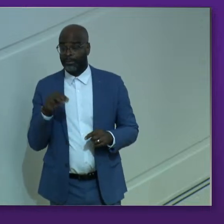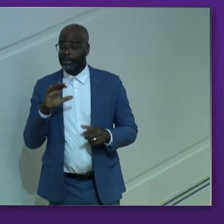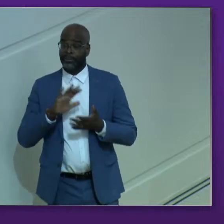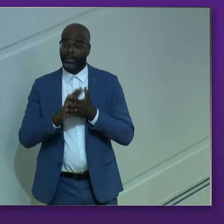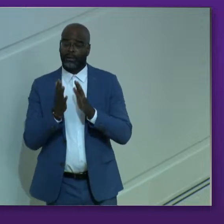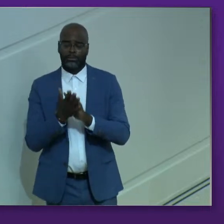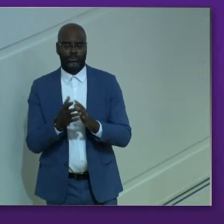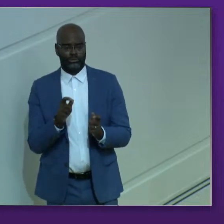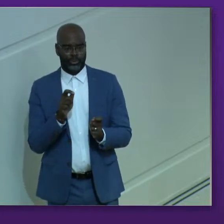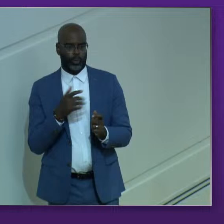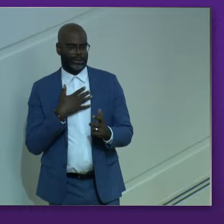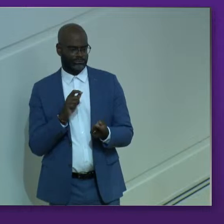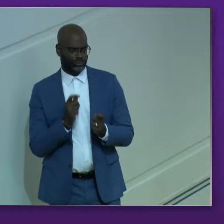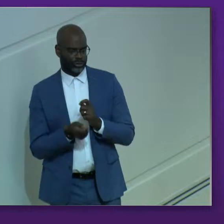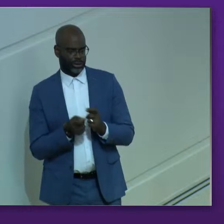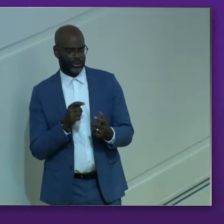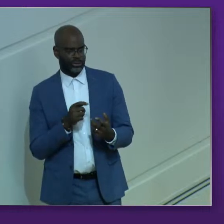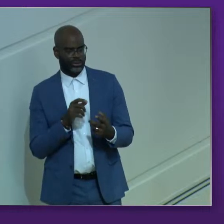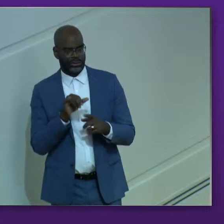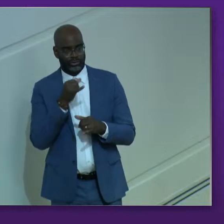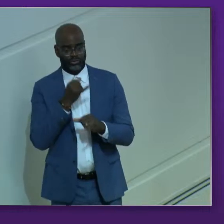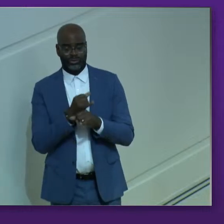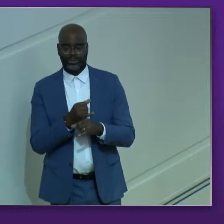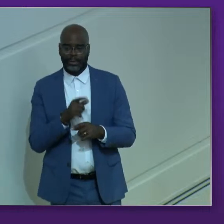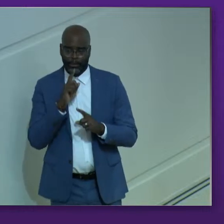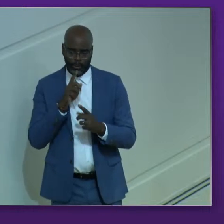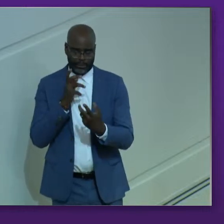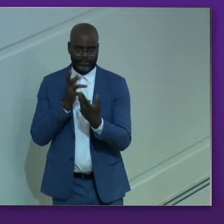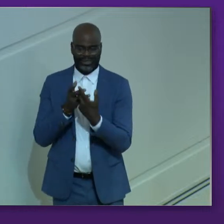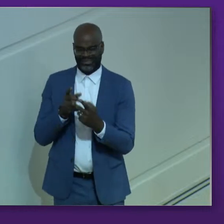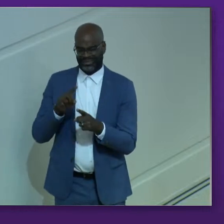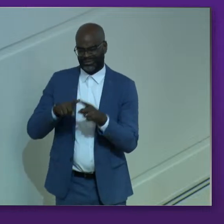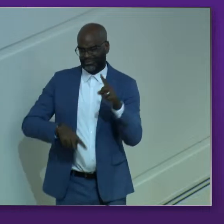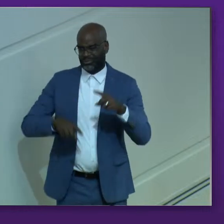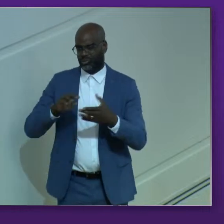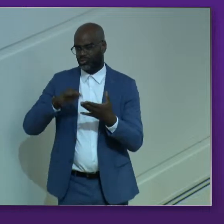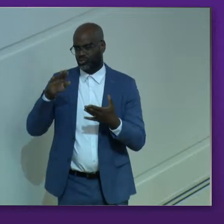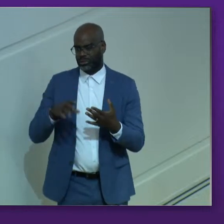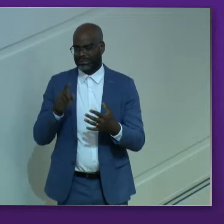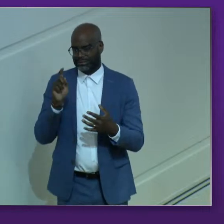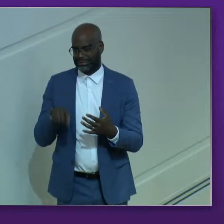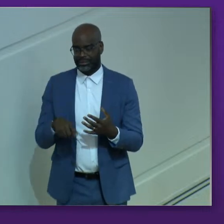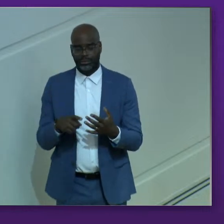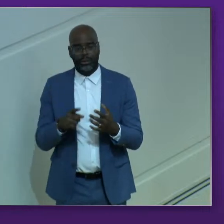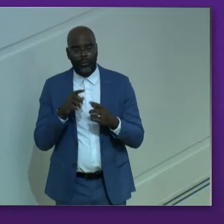THIS DEDICATED TEAM. CONGRATULATIONS AND JOIN ME IN THANKING THIS TEAM.